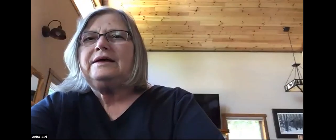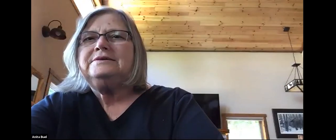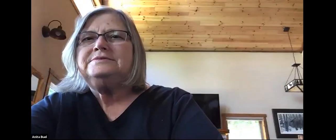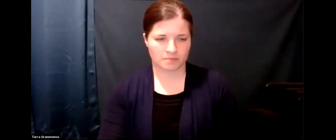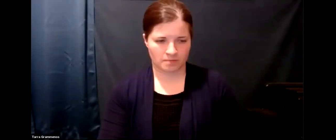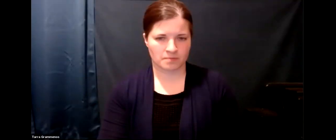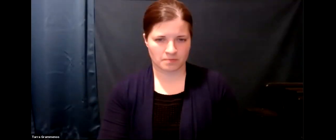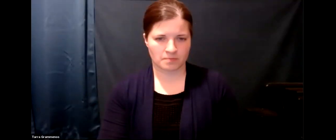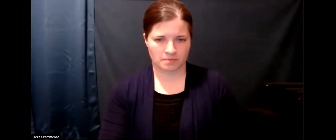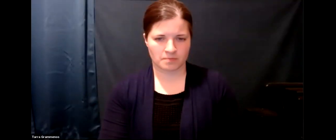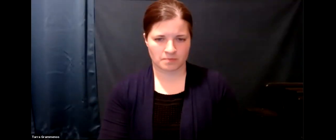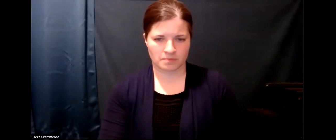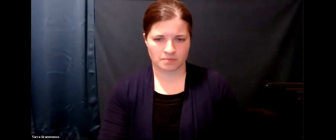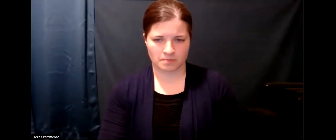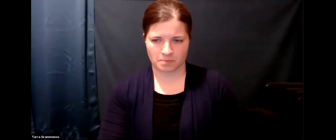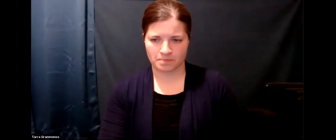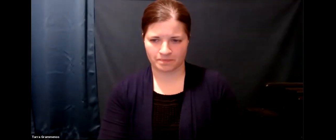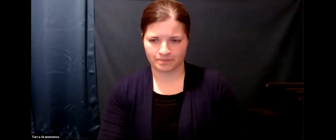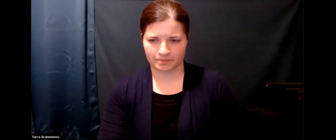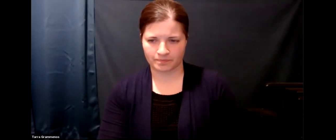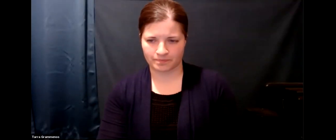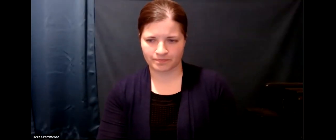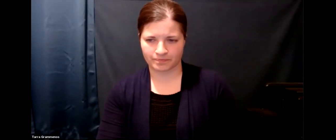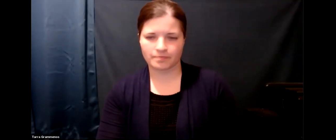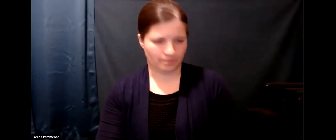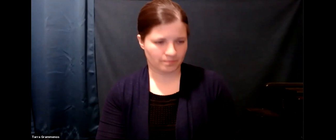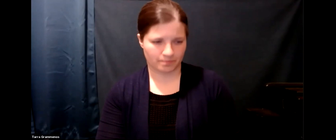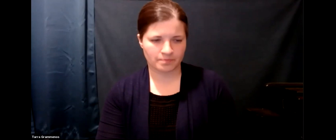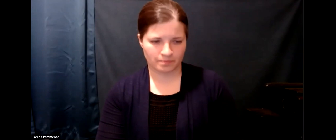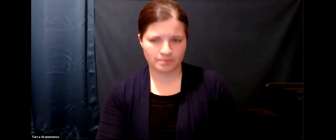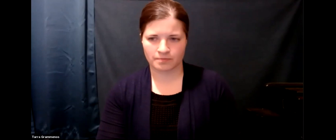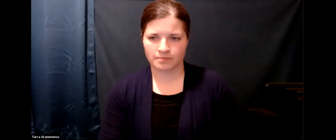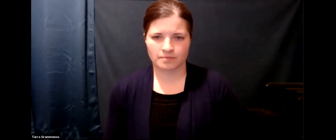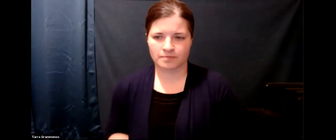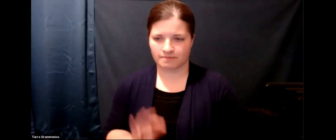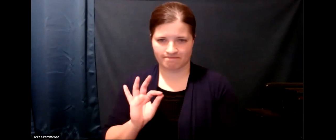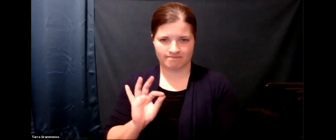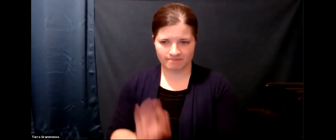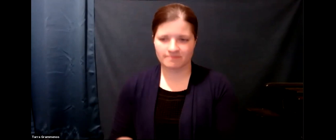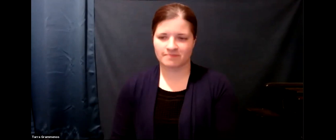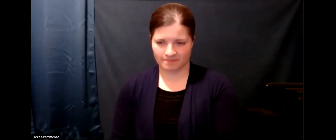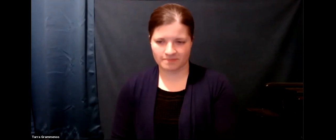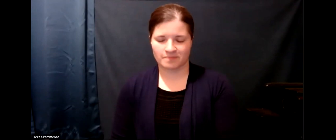Does that make sense?